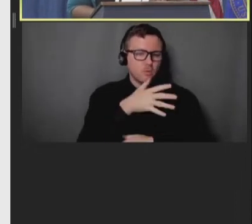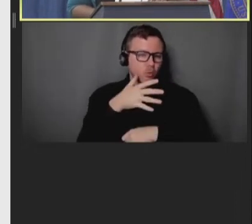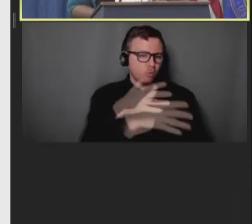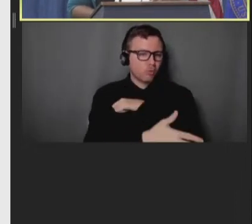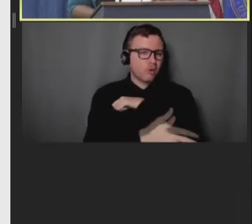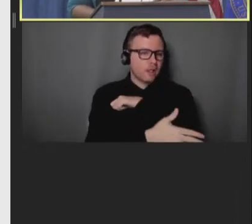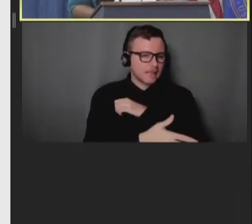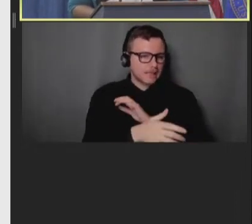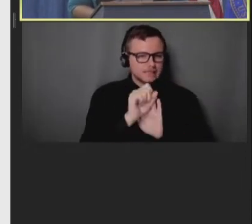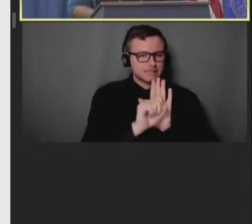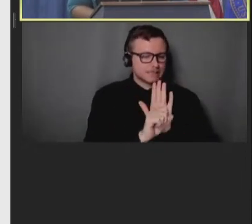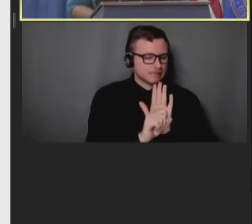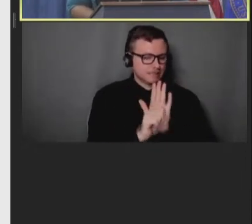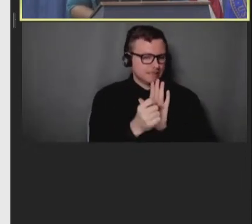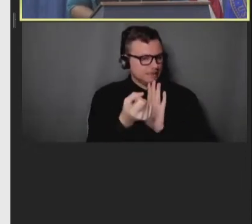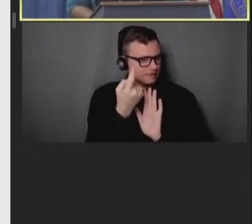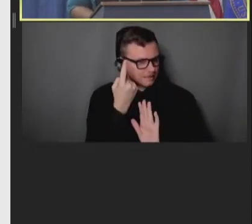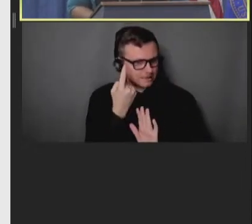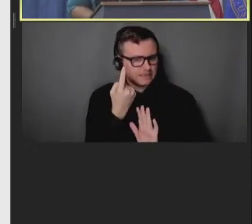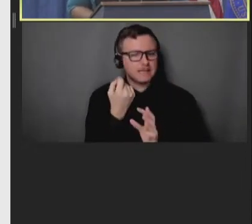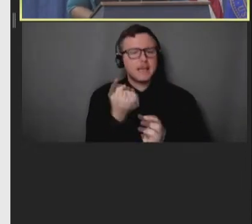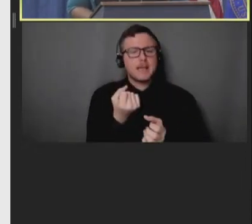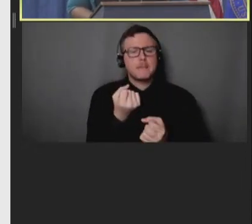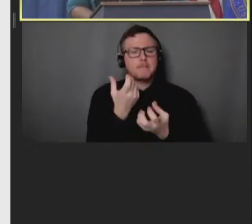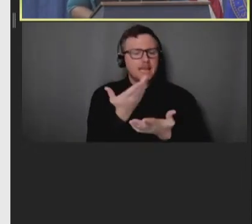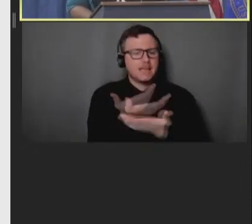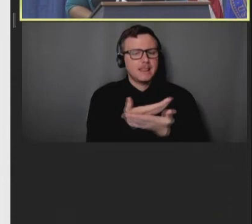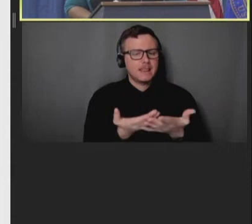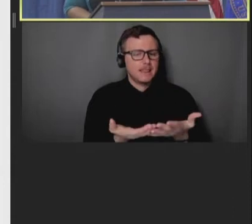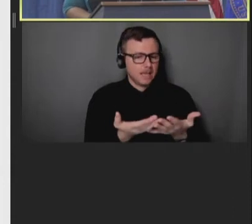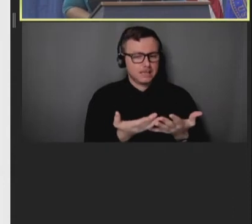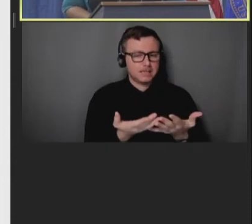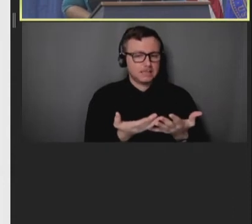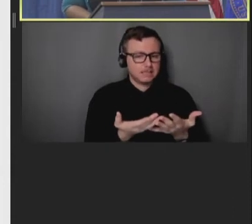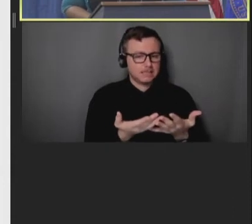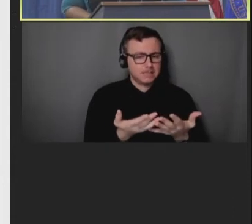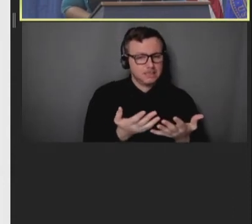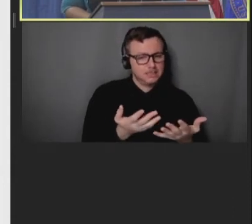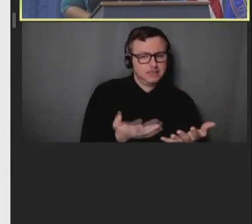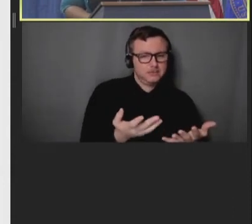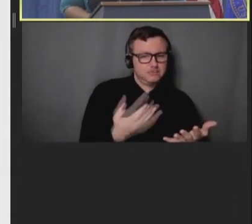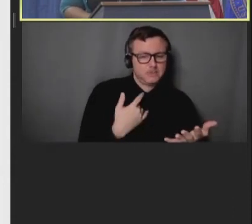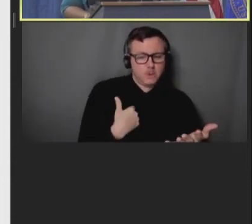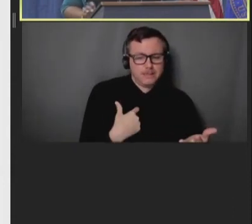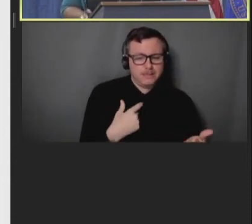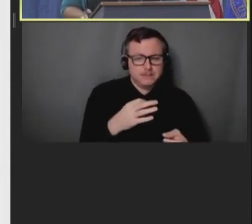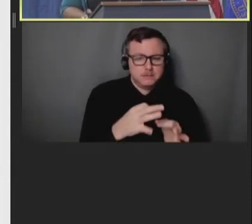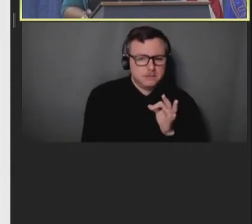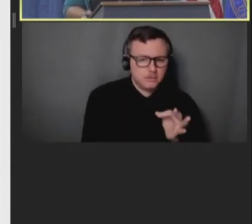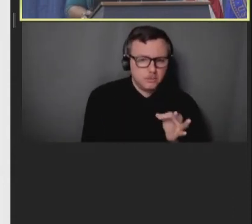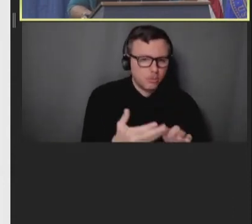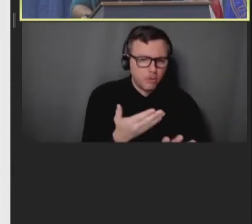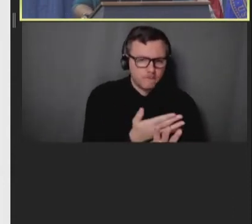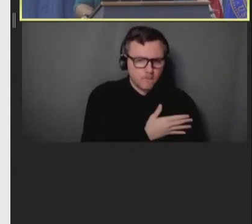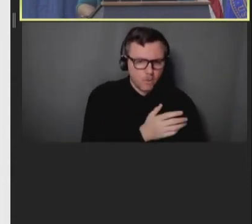state, a lot of these things to me are no-brainers. Like, it was before COVID, we knew we